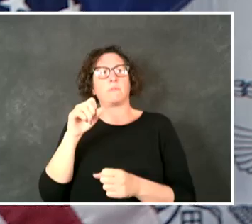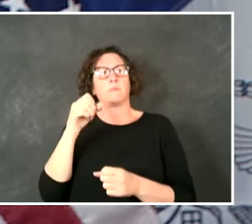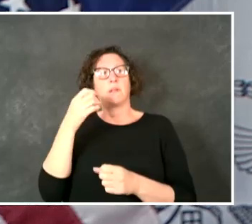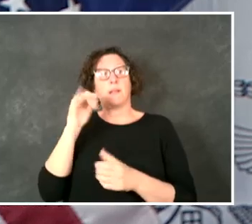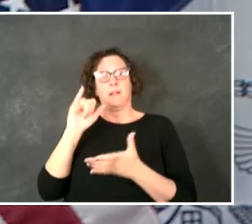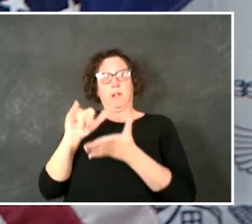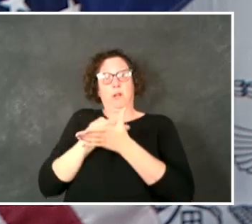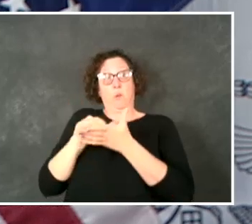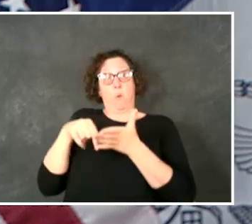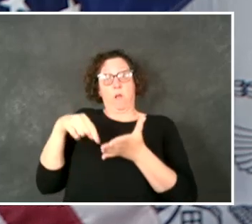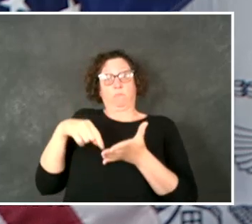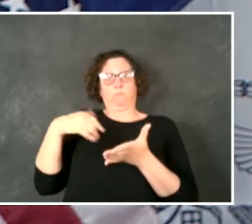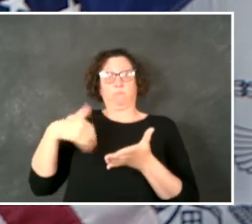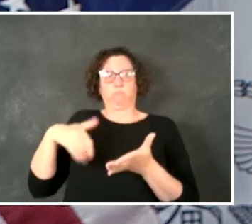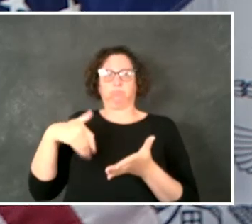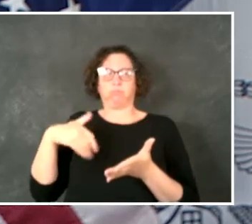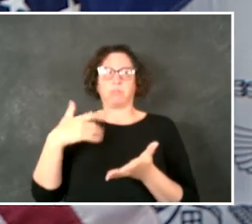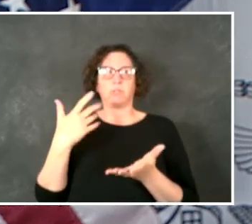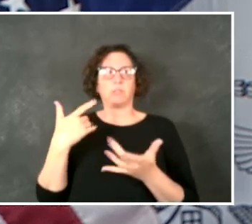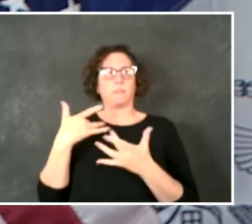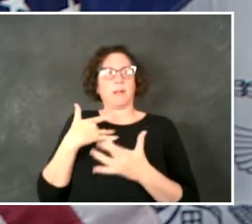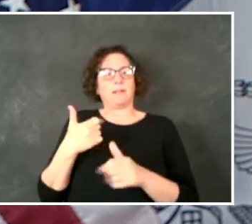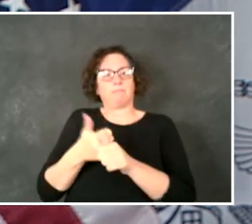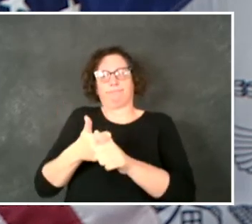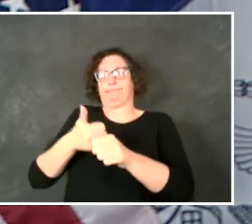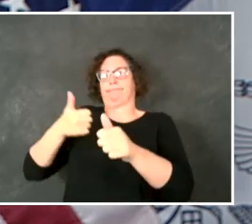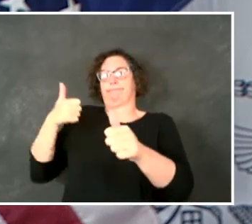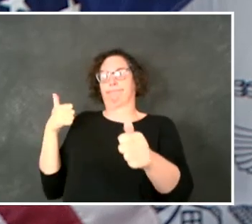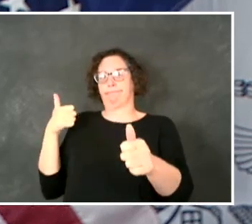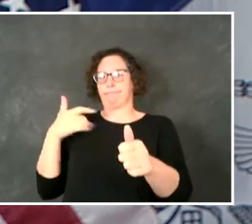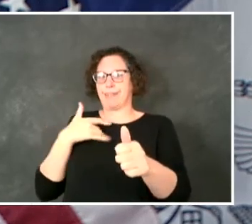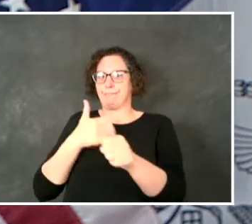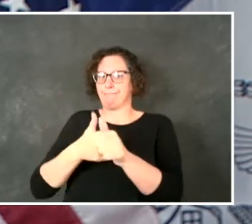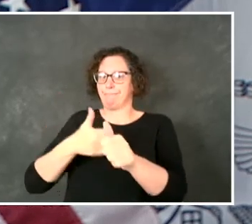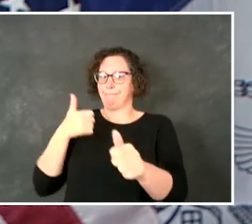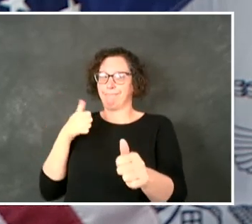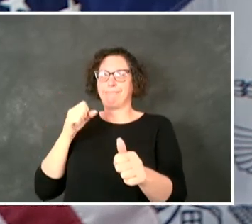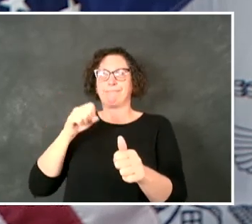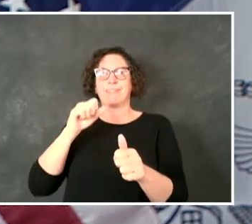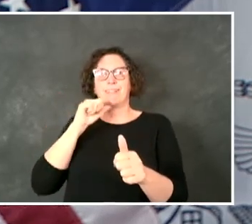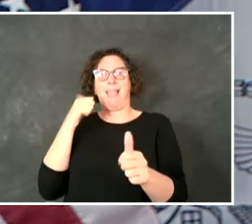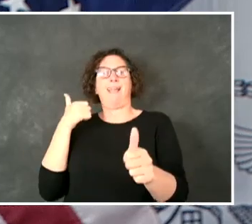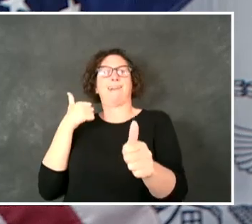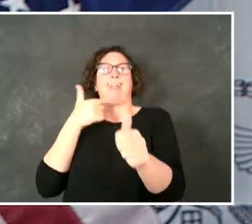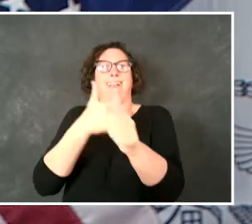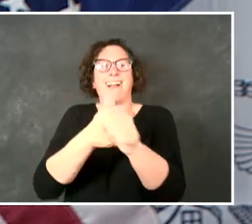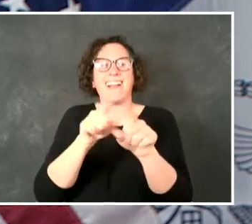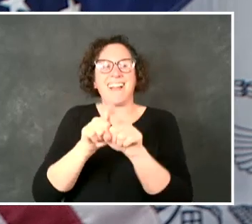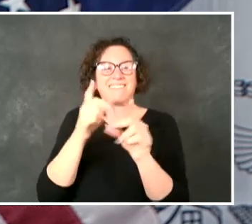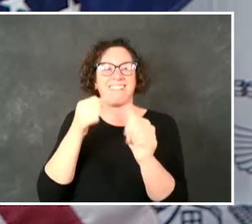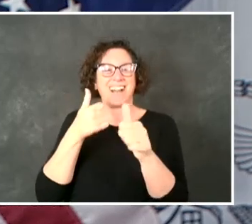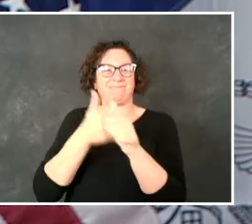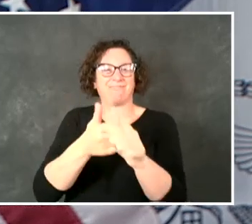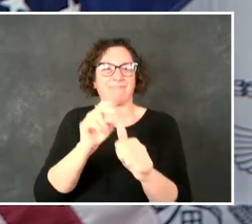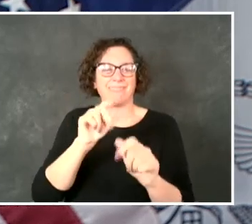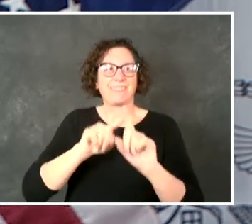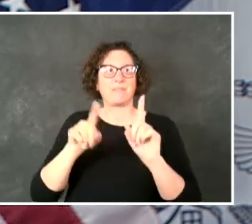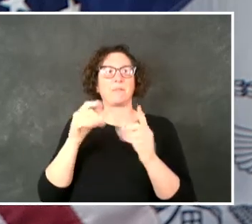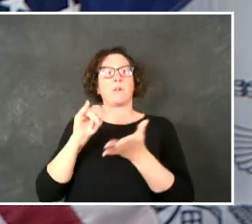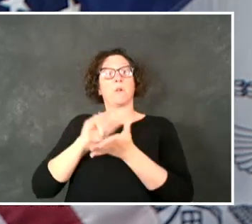YEARS NOW. THIS STATE WAS WAY BEHIND THE COUNTRY FOR A LONG TIME. LAST YEAR, WE SAW XETRAORDINARY REFORMS IN CHGANE. IT WAS A MOMENT A